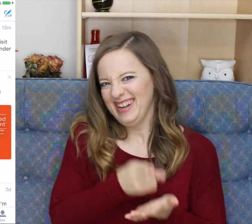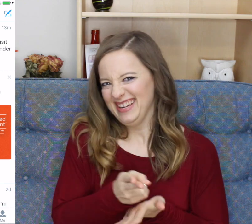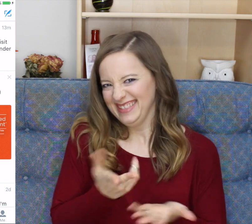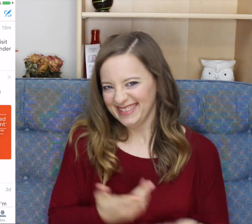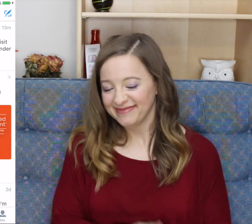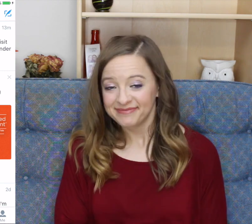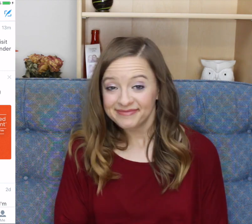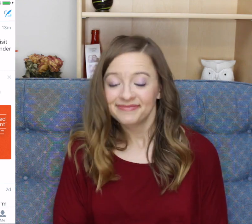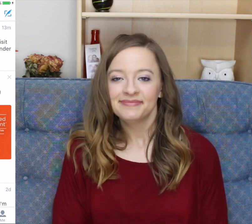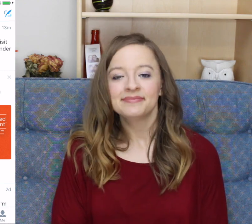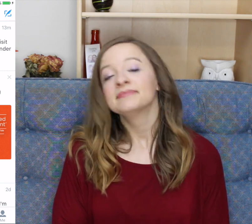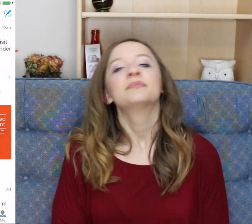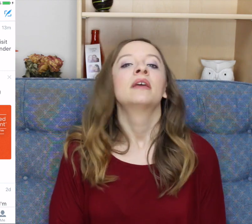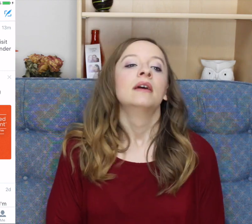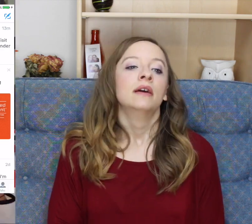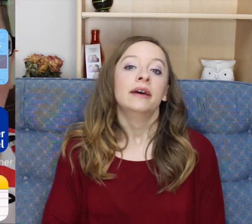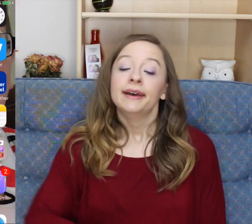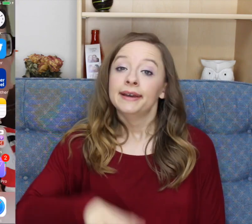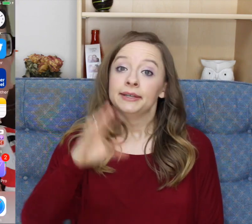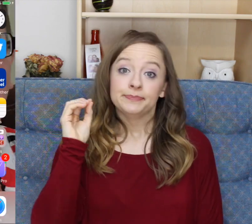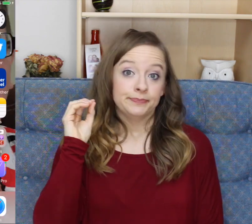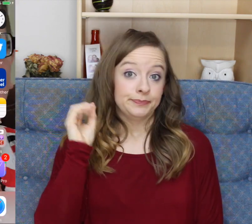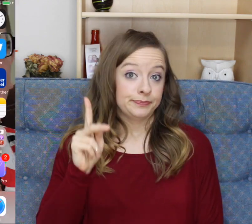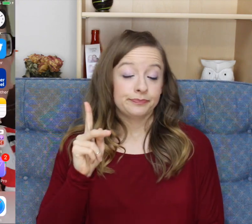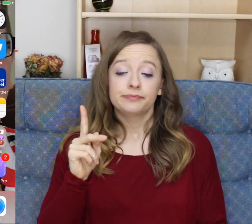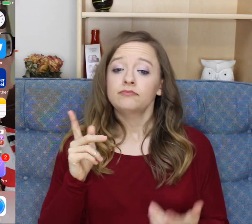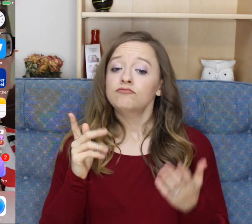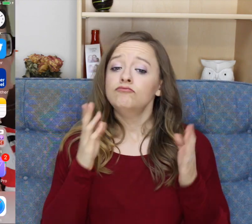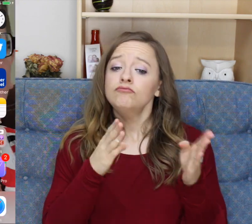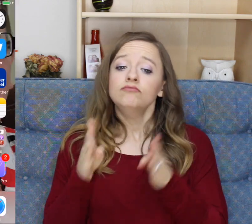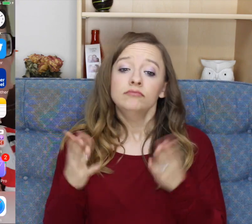like Twitter that much to be honest.